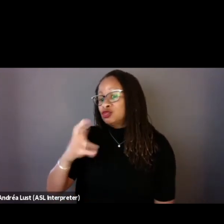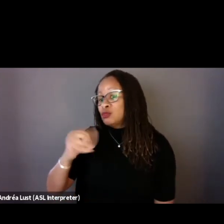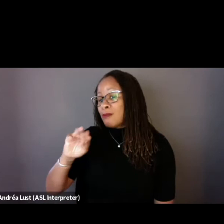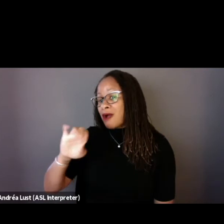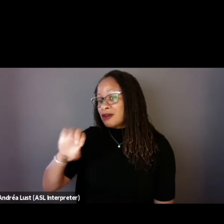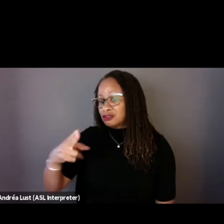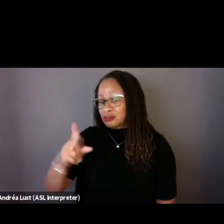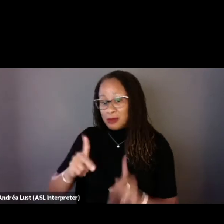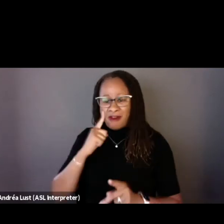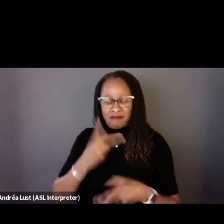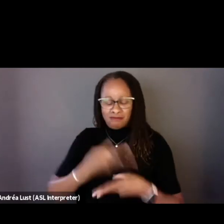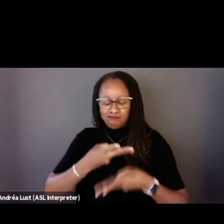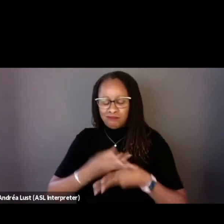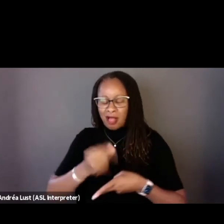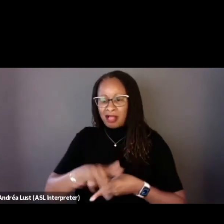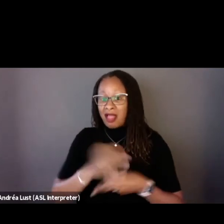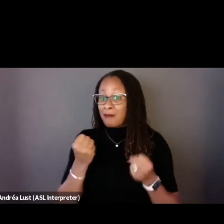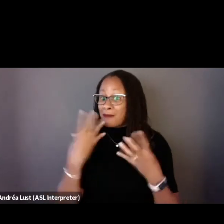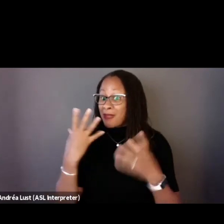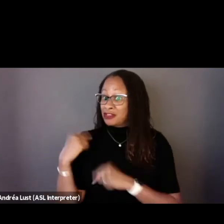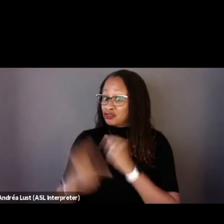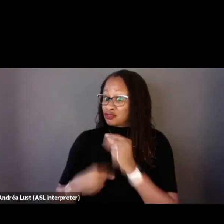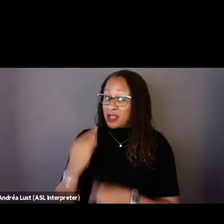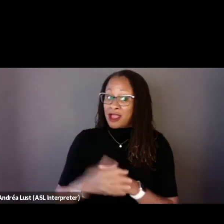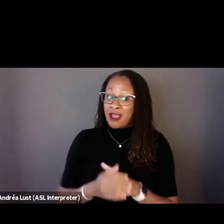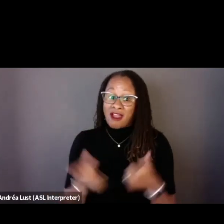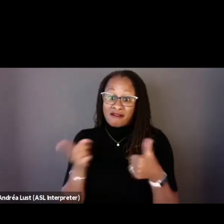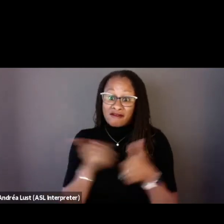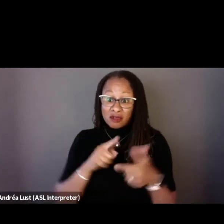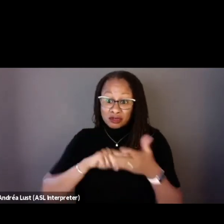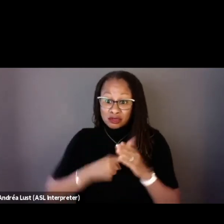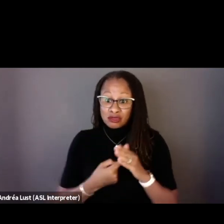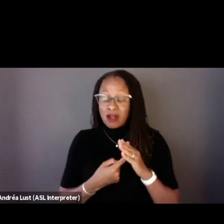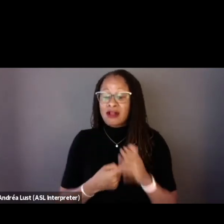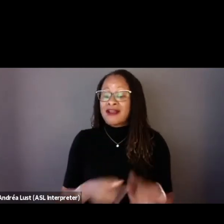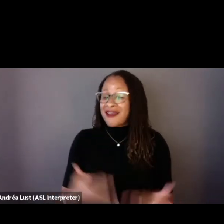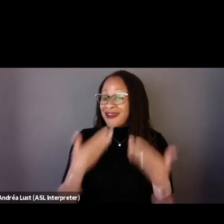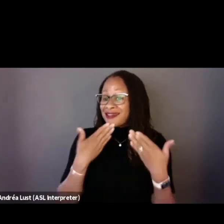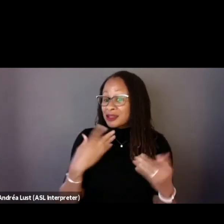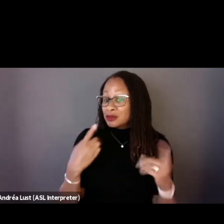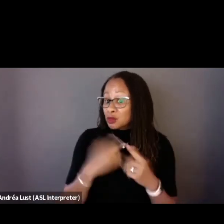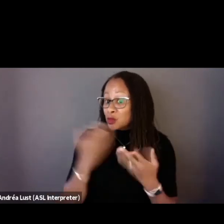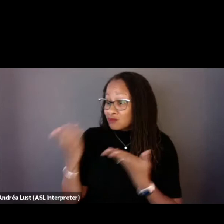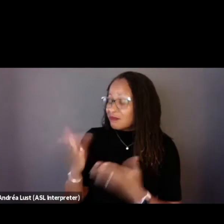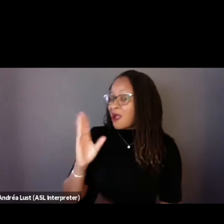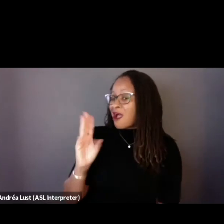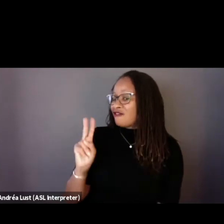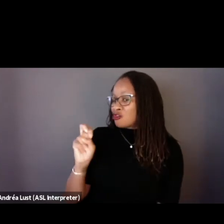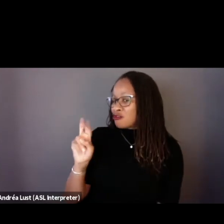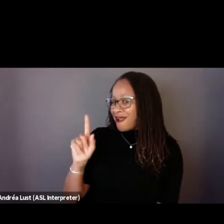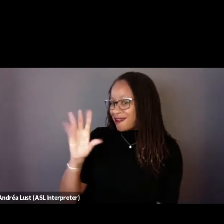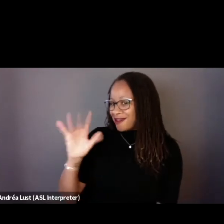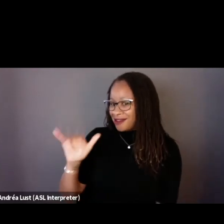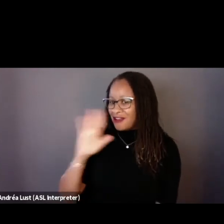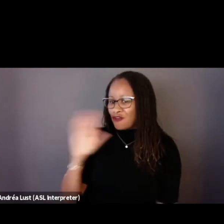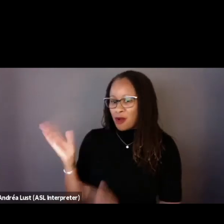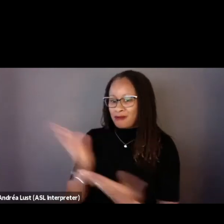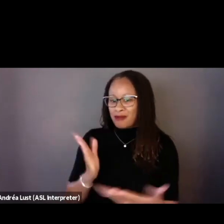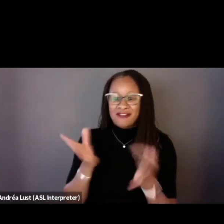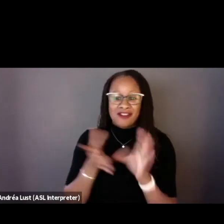Before we get started, I'd like to give a big thank you to our media sponsor, Variety, for helping us bring this conversation to you all today.